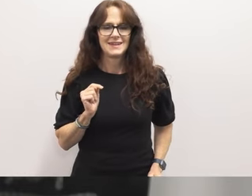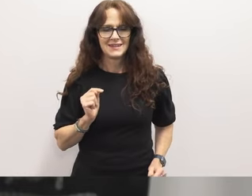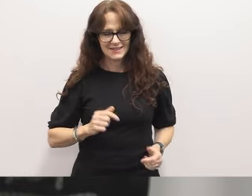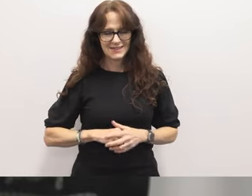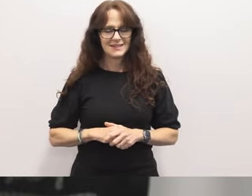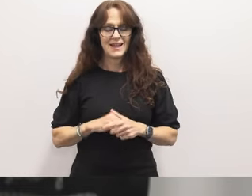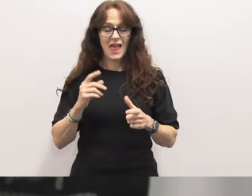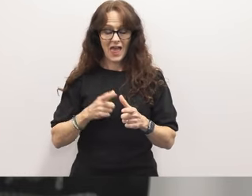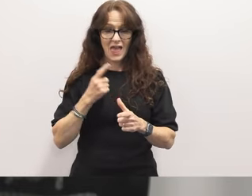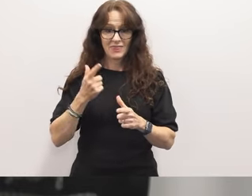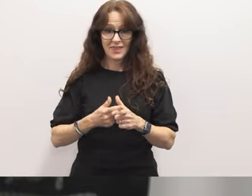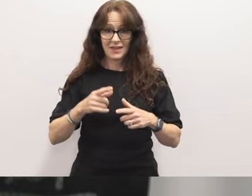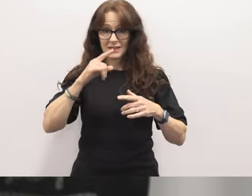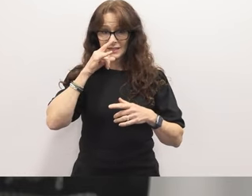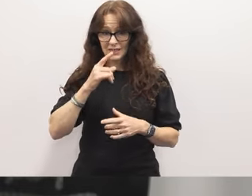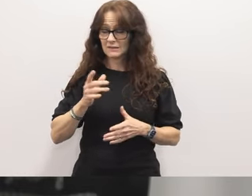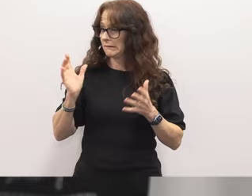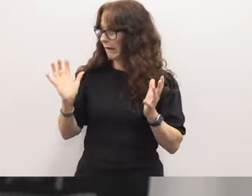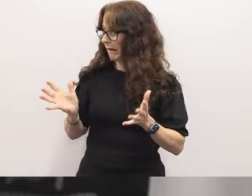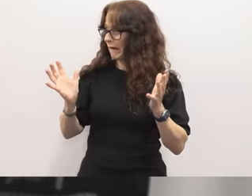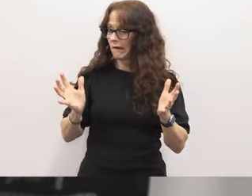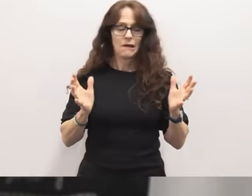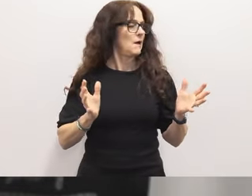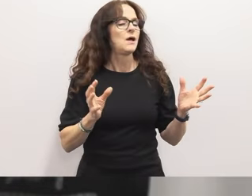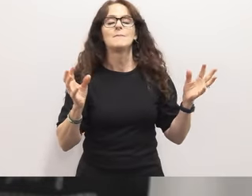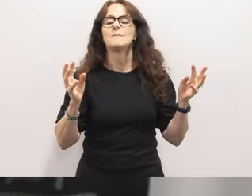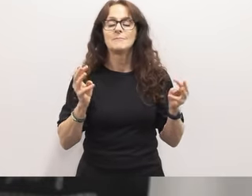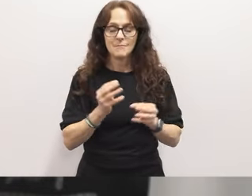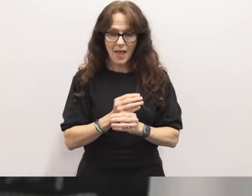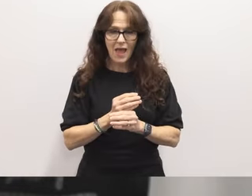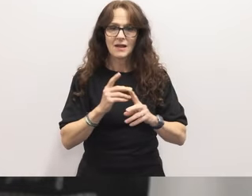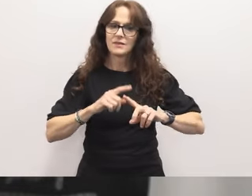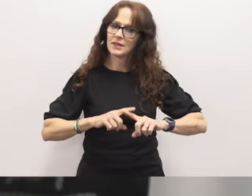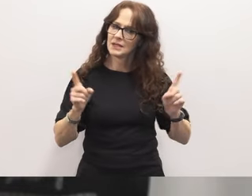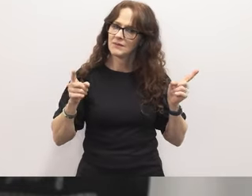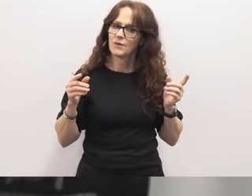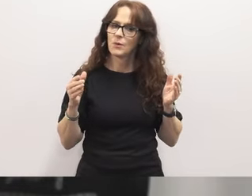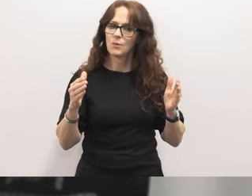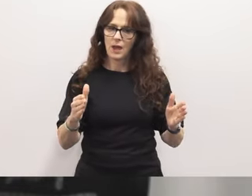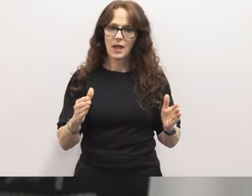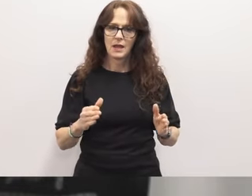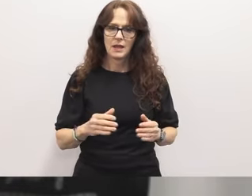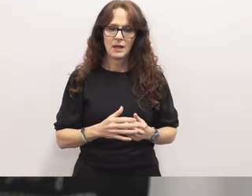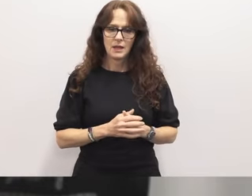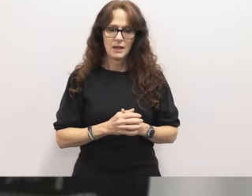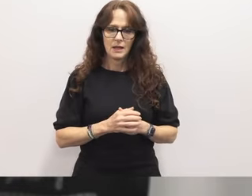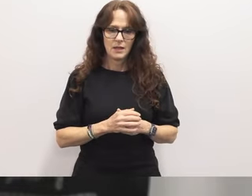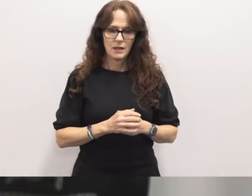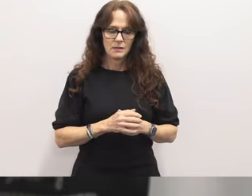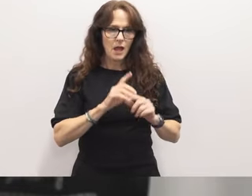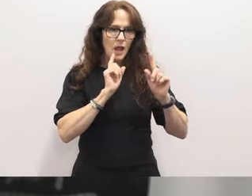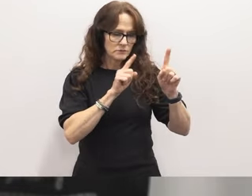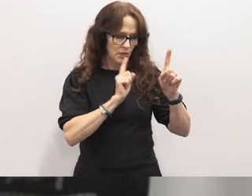Okay, and so then we have kids talking about math in a very different way. They're not going down and answering questions.